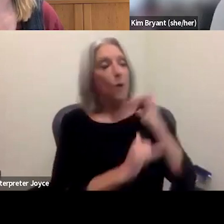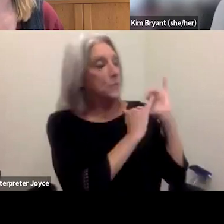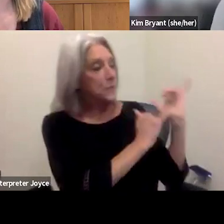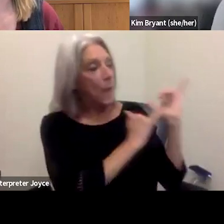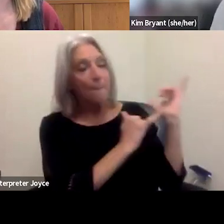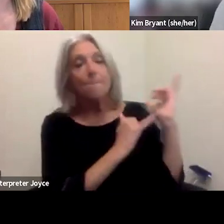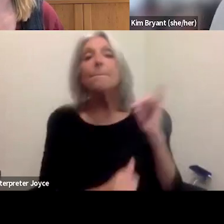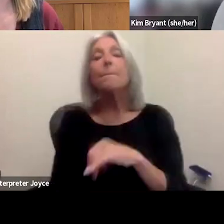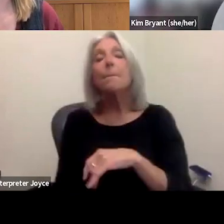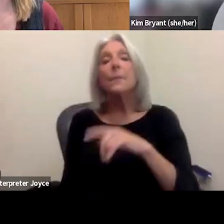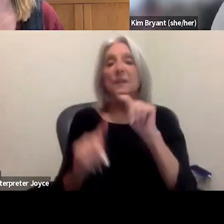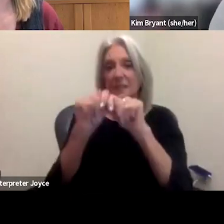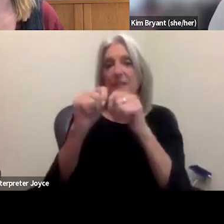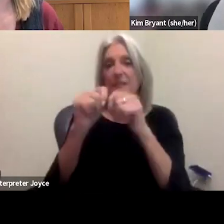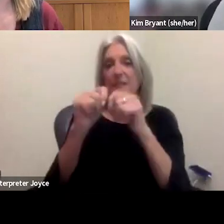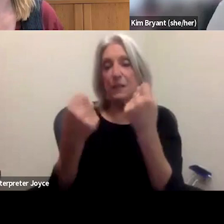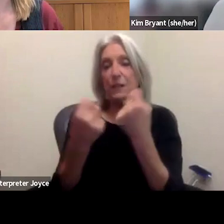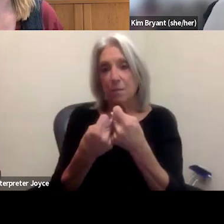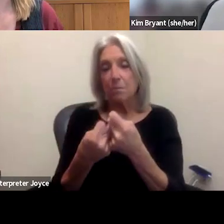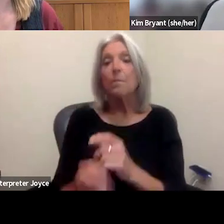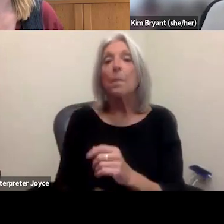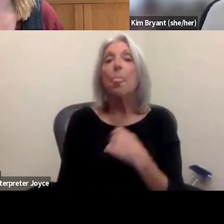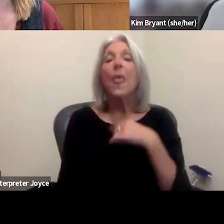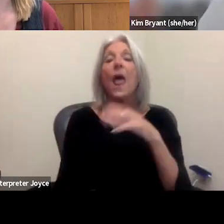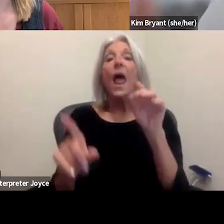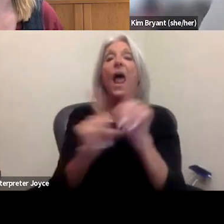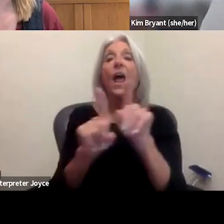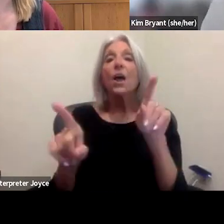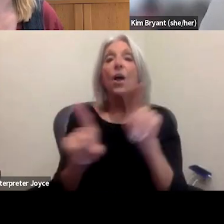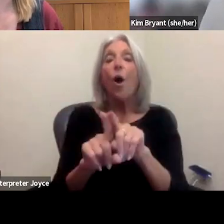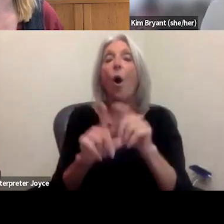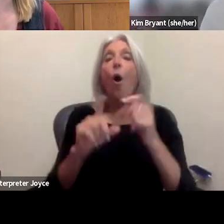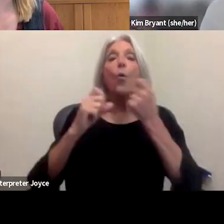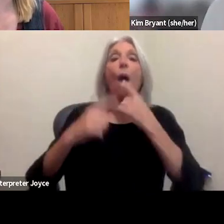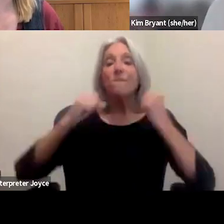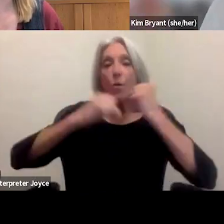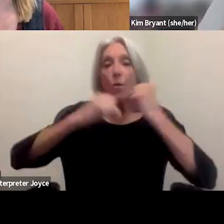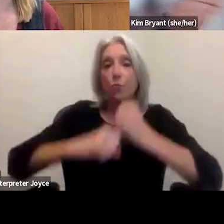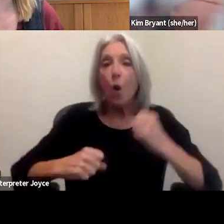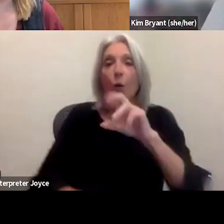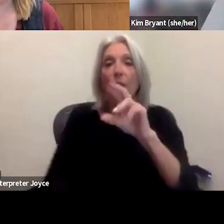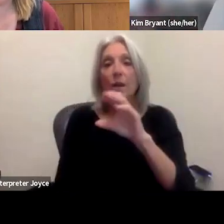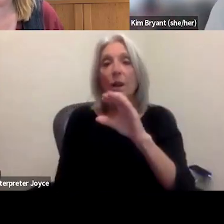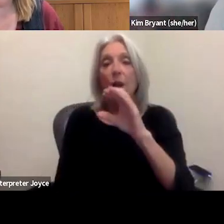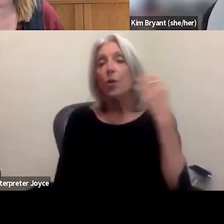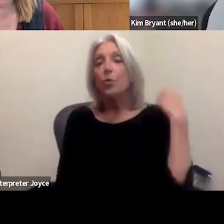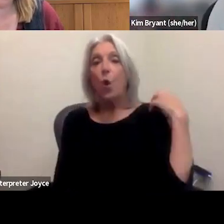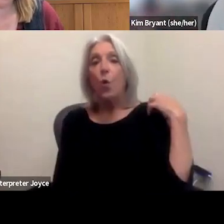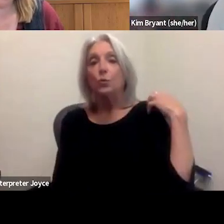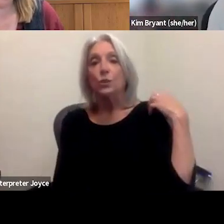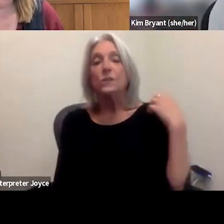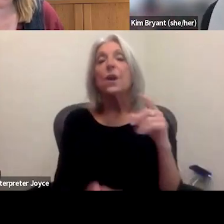teammates, but also with our rowing coaches who have the domain knowledge to help us bridge those two things together.